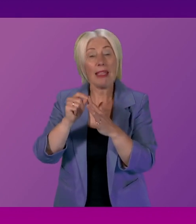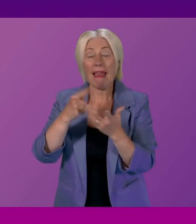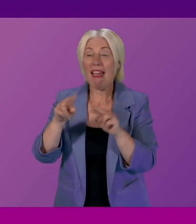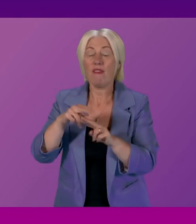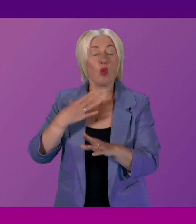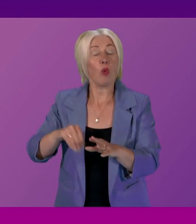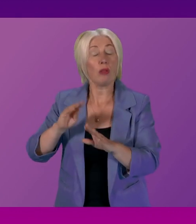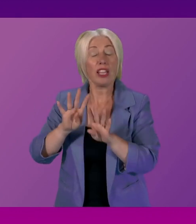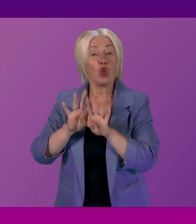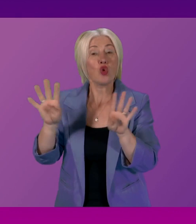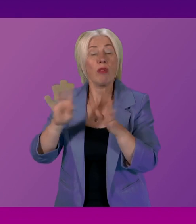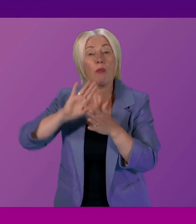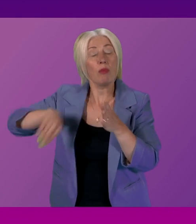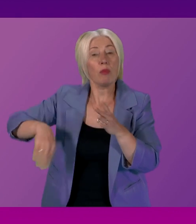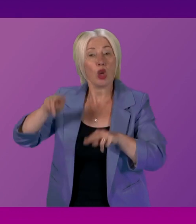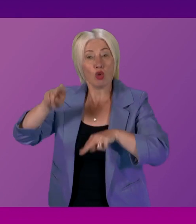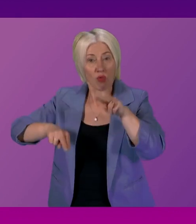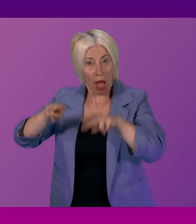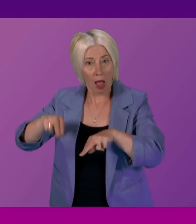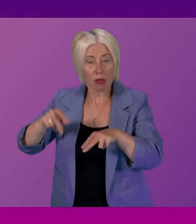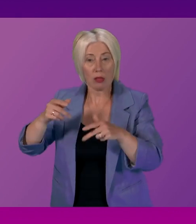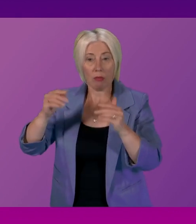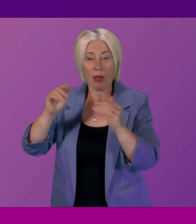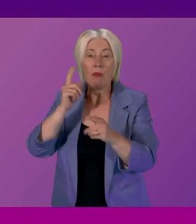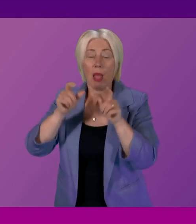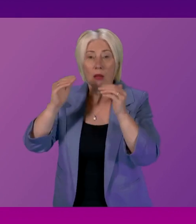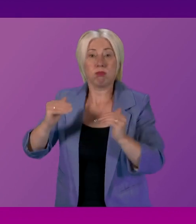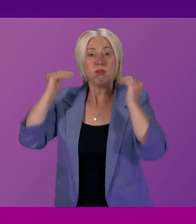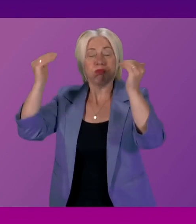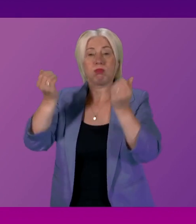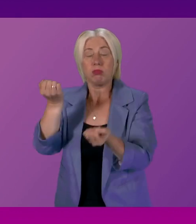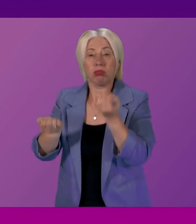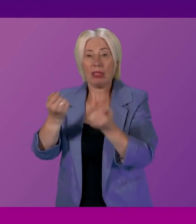with senior judges also raising concerns that removing jurors constitutes political meddling